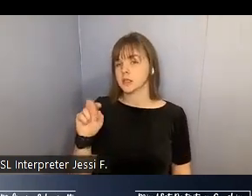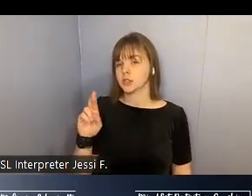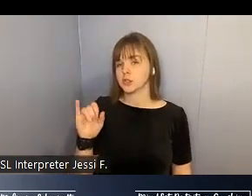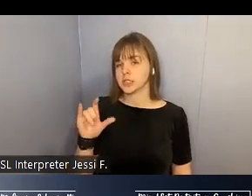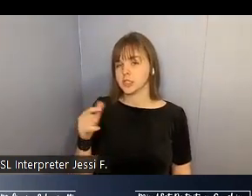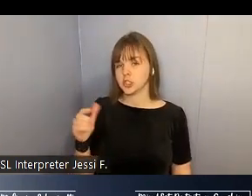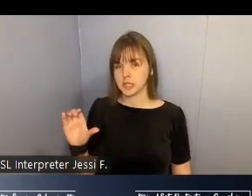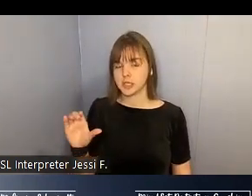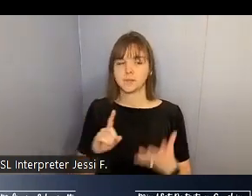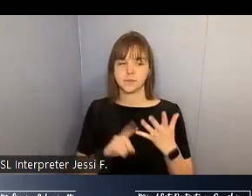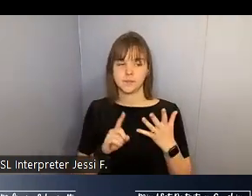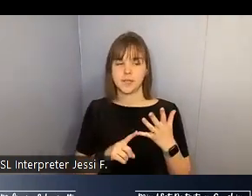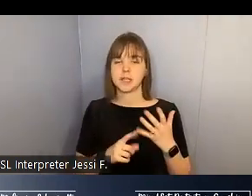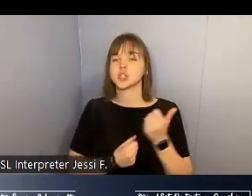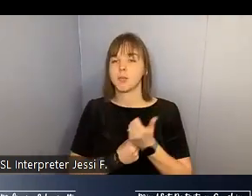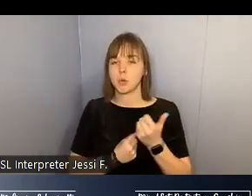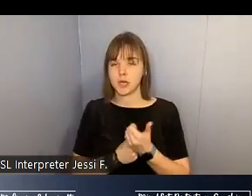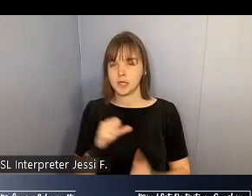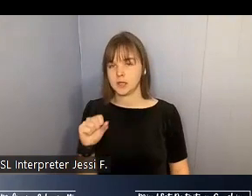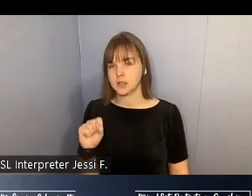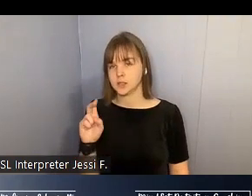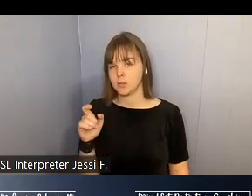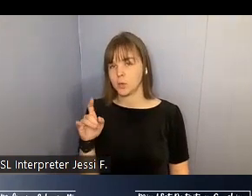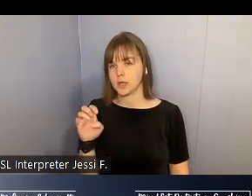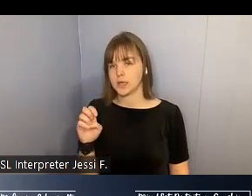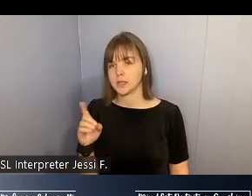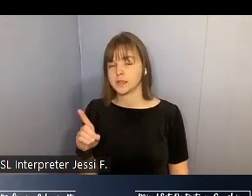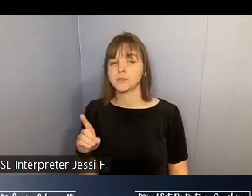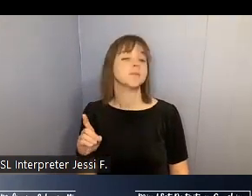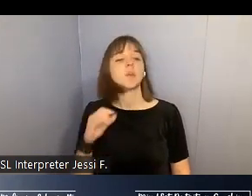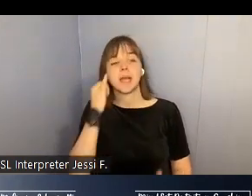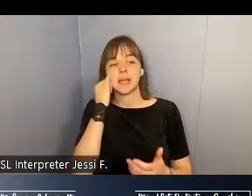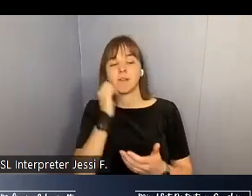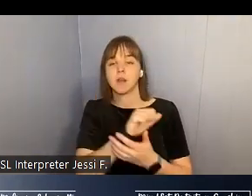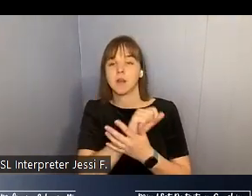And supported because the research shows when you are supported with coaching, mentorship,